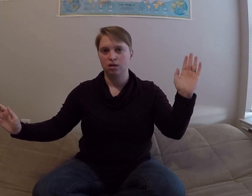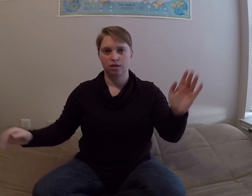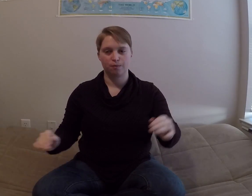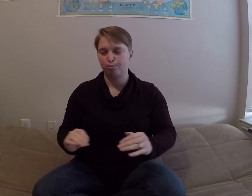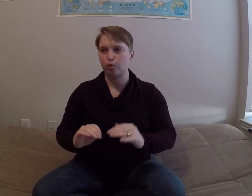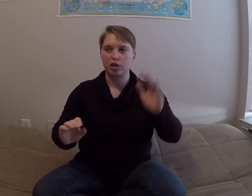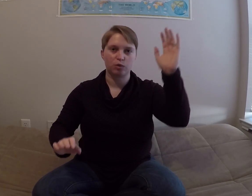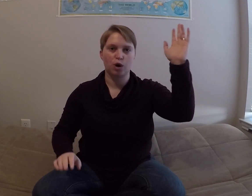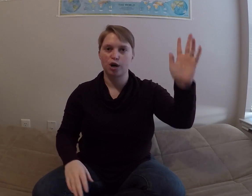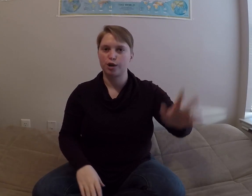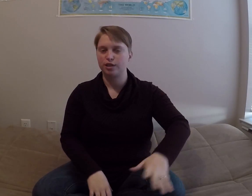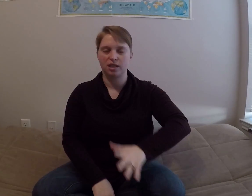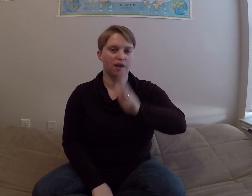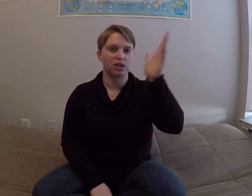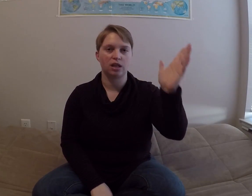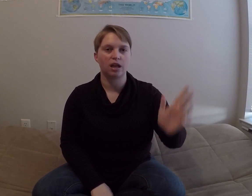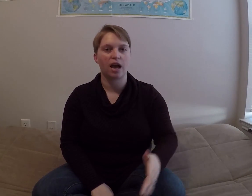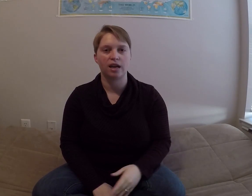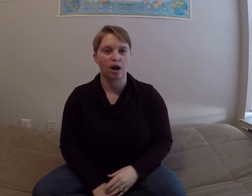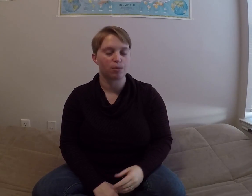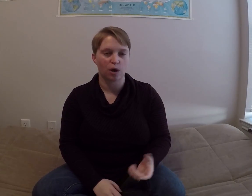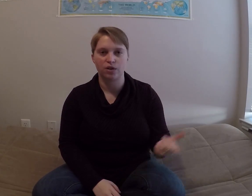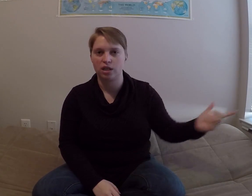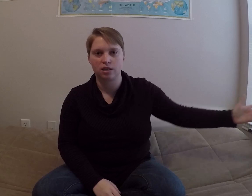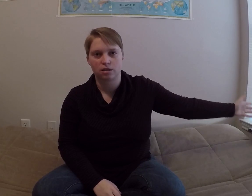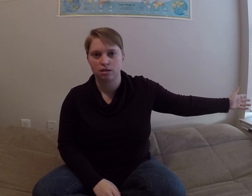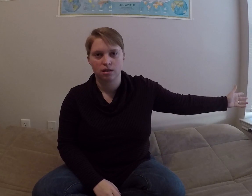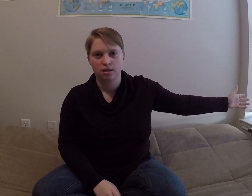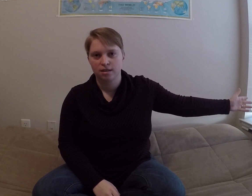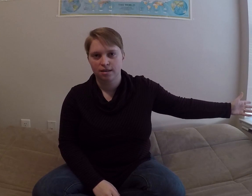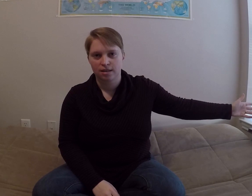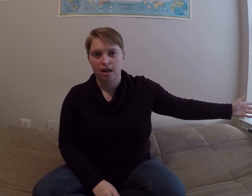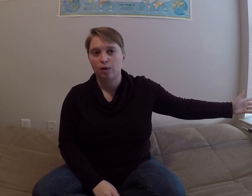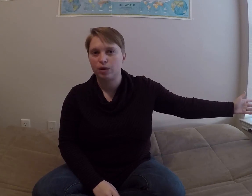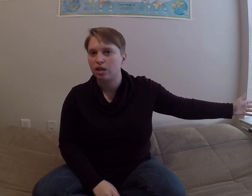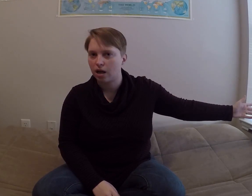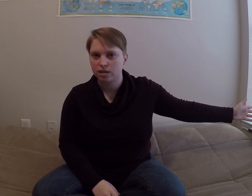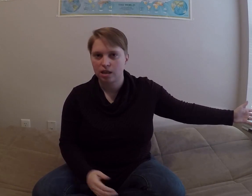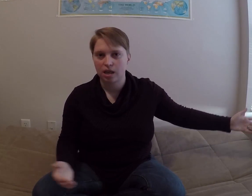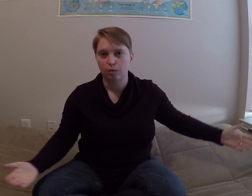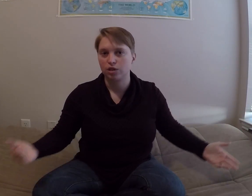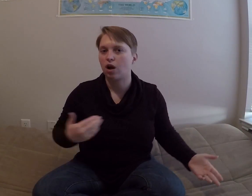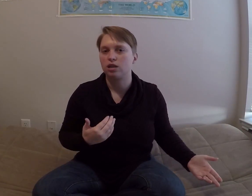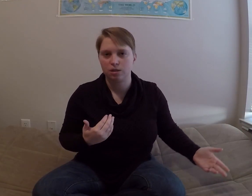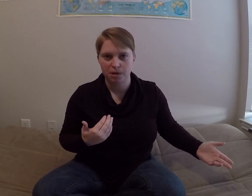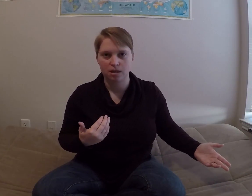like brilliant words and everything, and I would be over here, not realizing that he was talking to me.